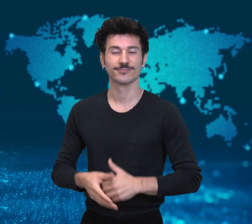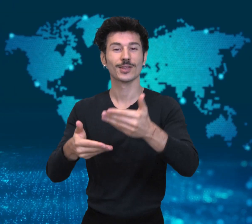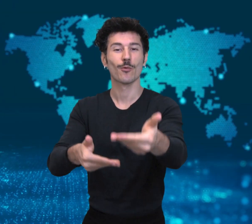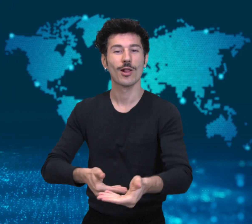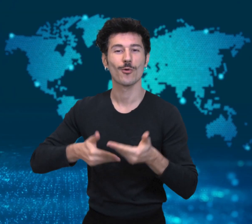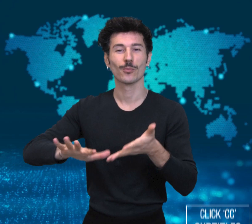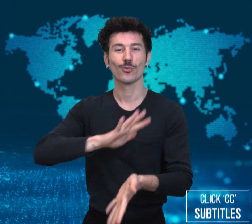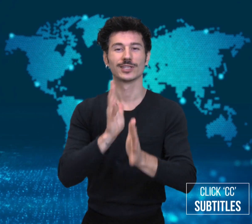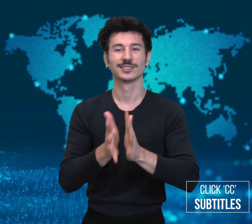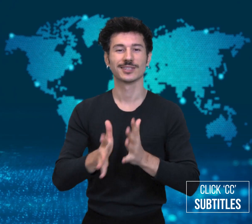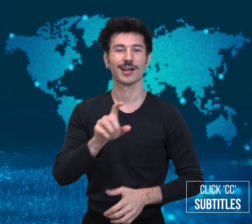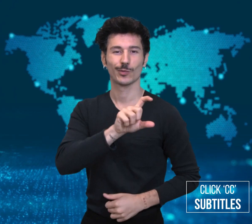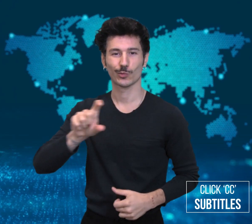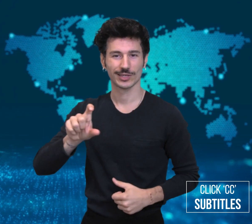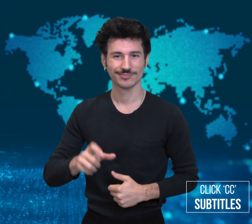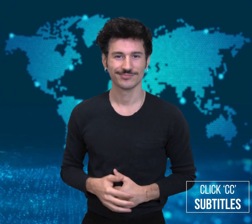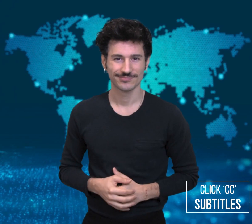Welcome to WorldSign Week!